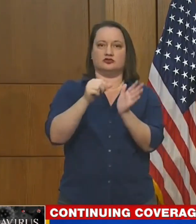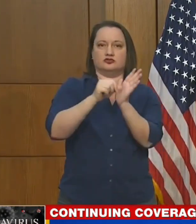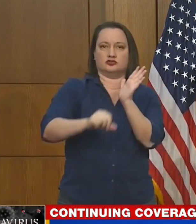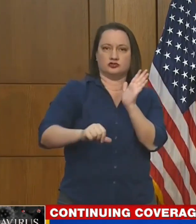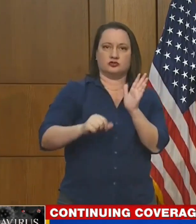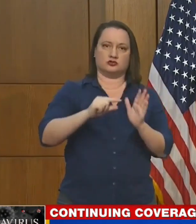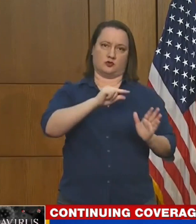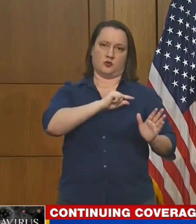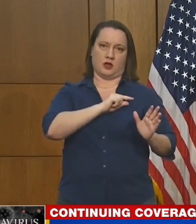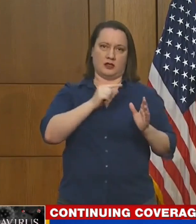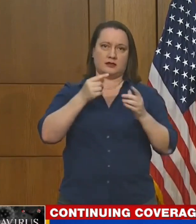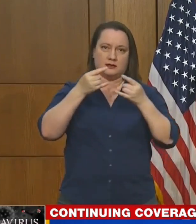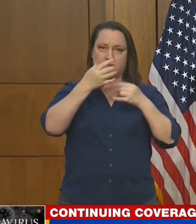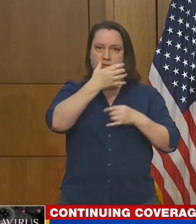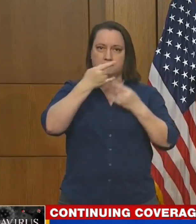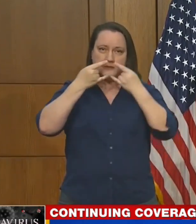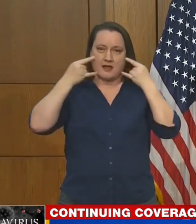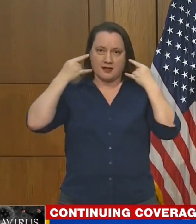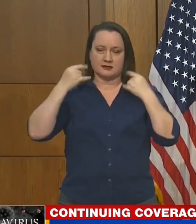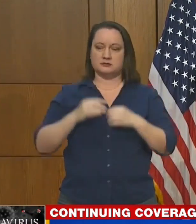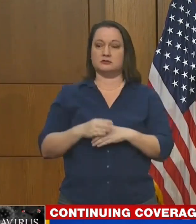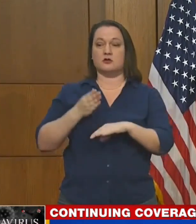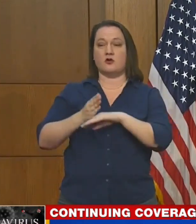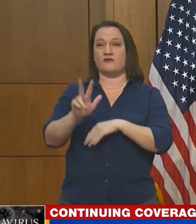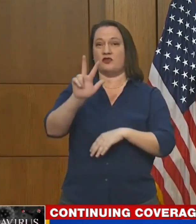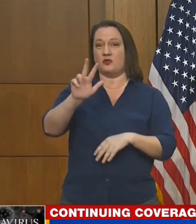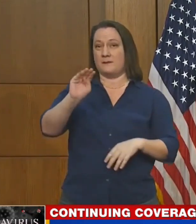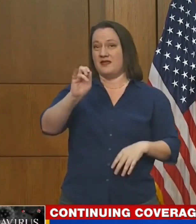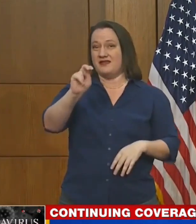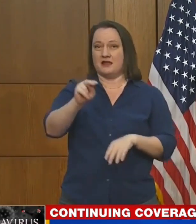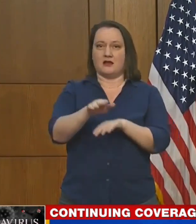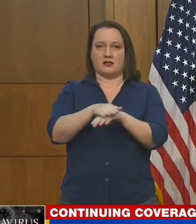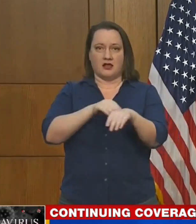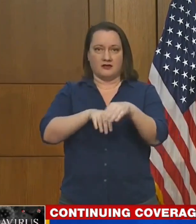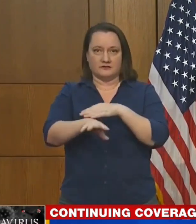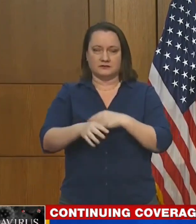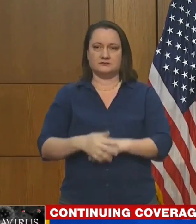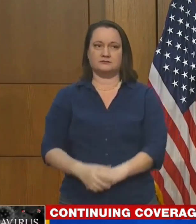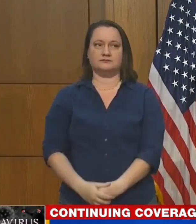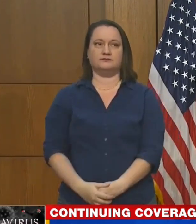MORE THAN ONE POINT THREE MILLION SURGICAL MASKS MORE